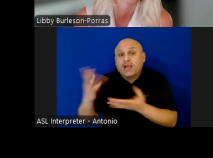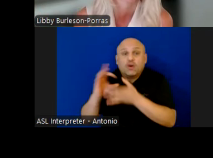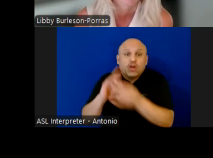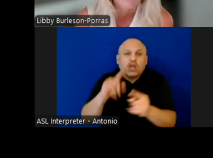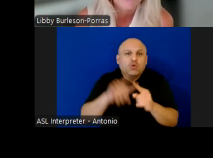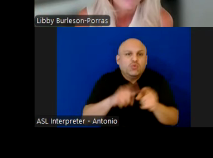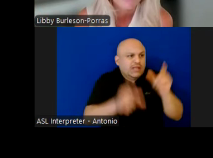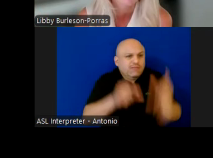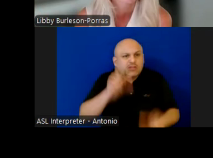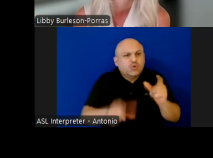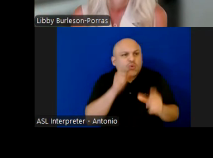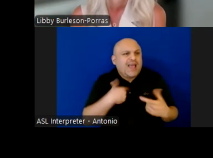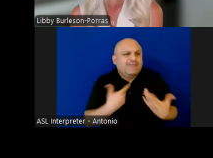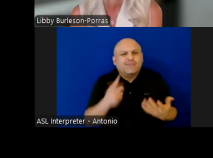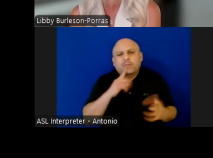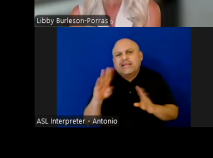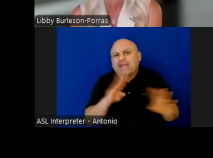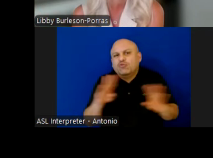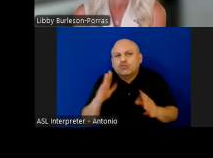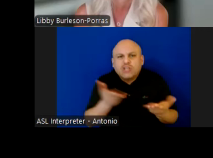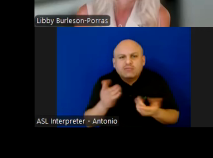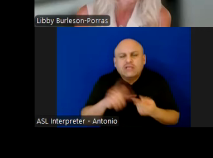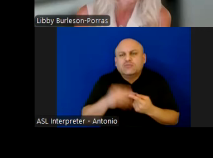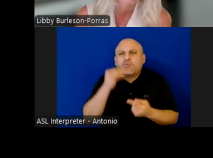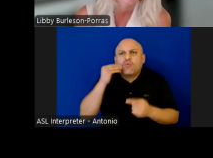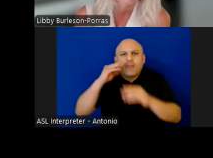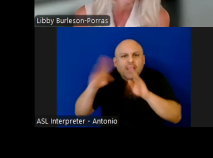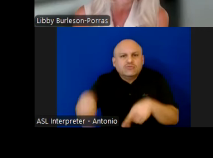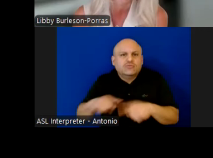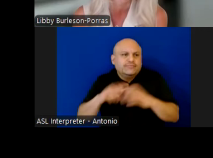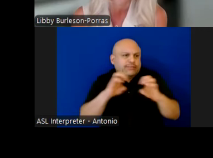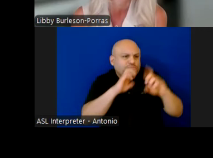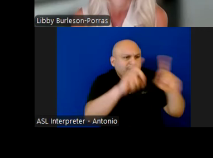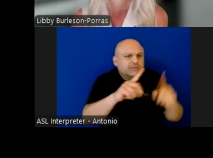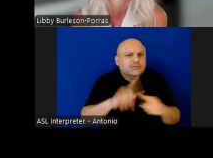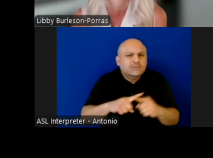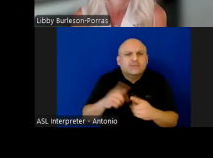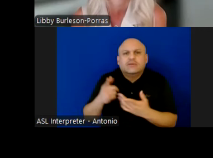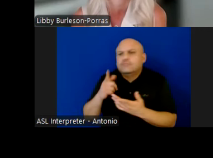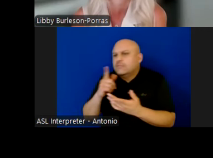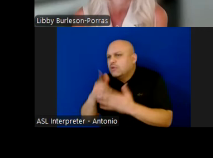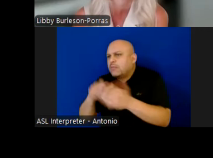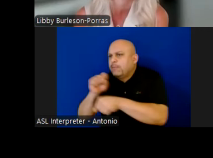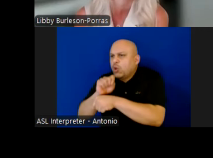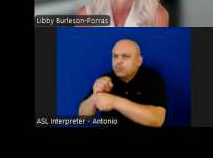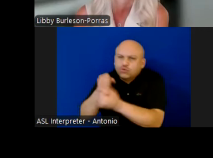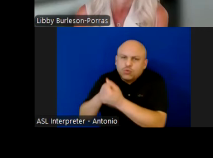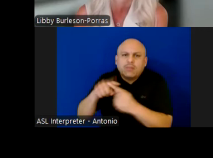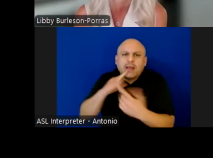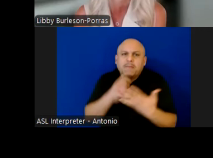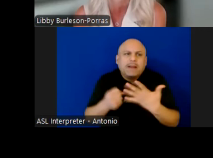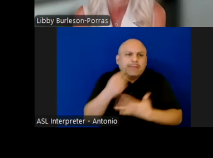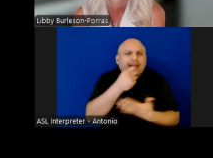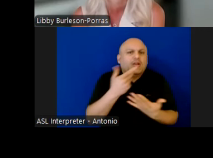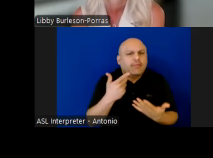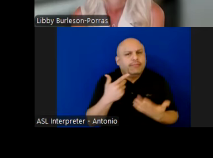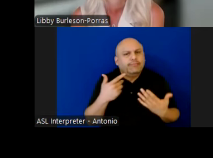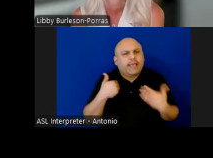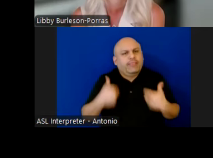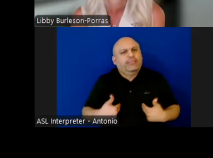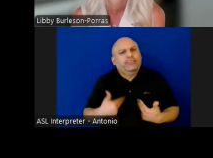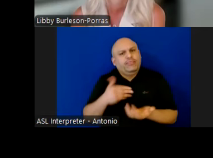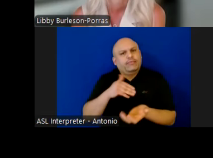people -- PATH providers connect individuals to are Behavioral Health Services, housing, education, employment supports, and primary healthcare services.